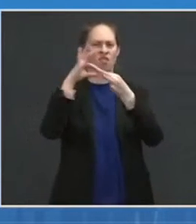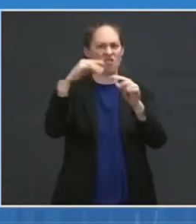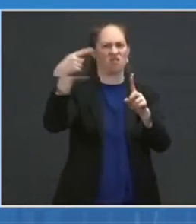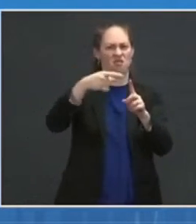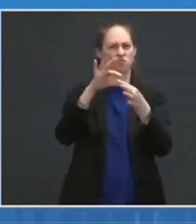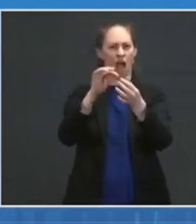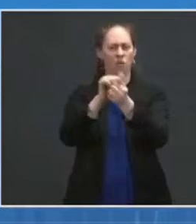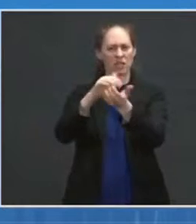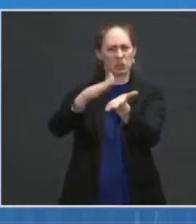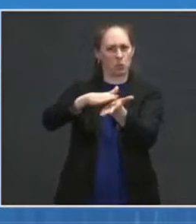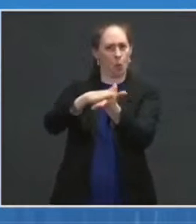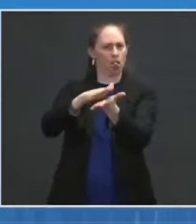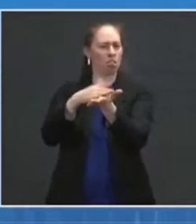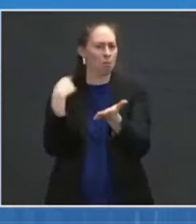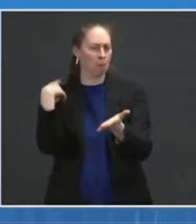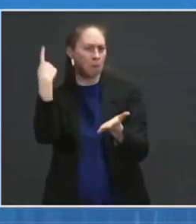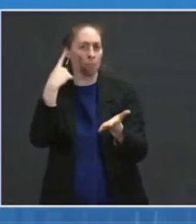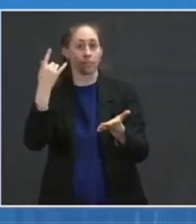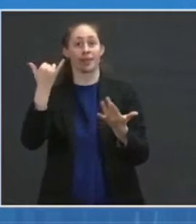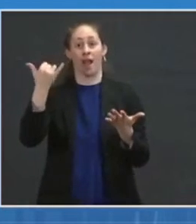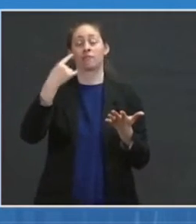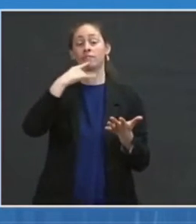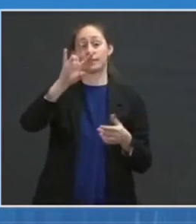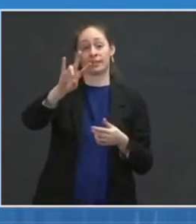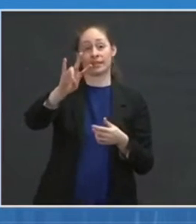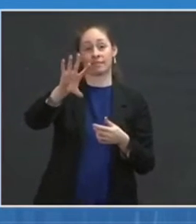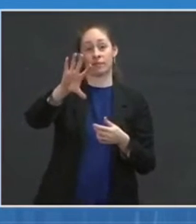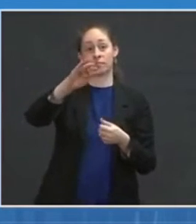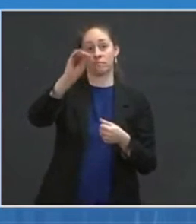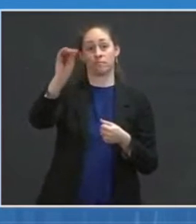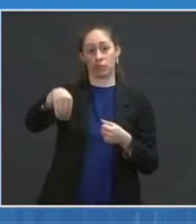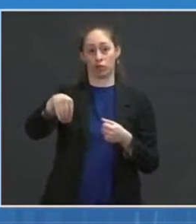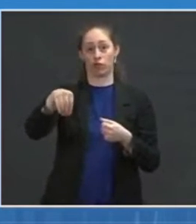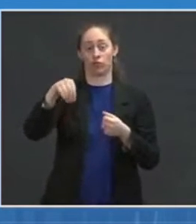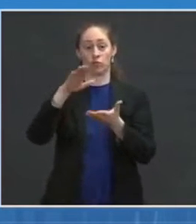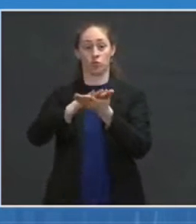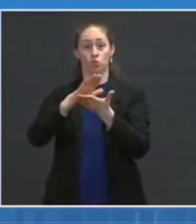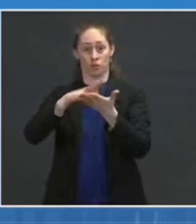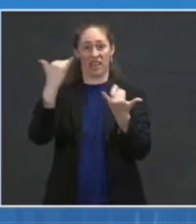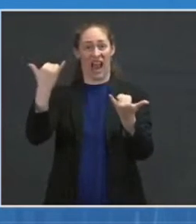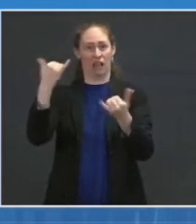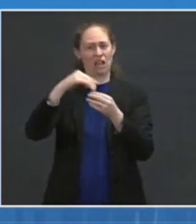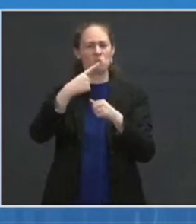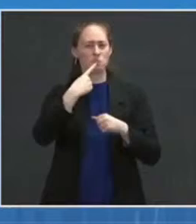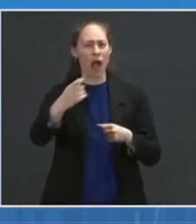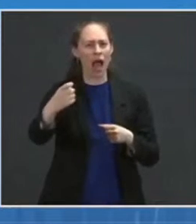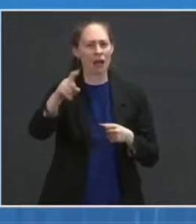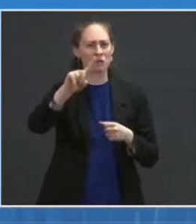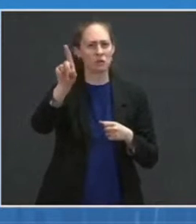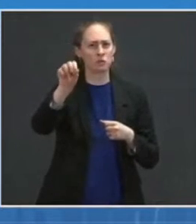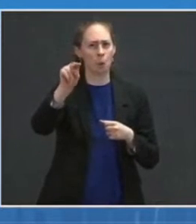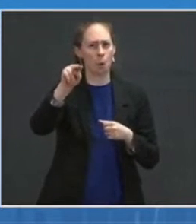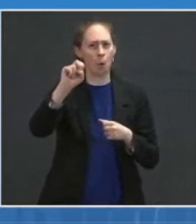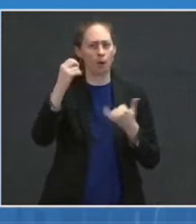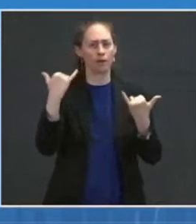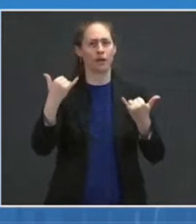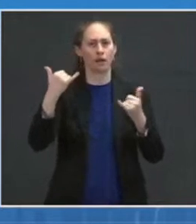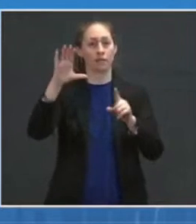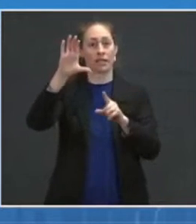THANK YOU FOR DOING THIS. THANKS, ON SCHOOL OPENINGS, MY QUESTION IS ABOUT 75% OF